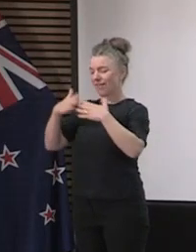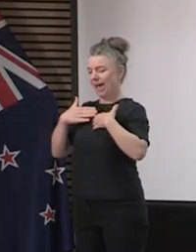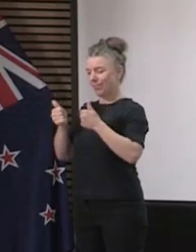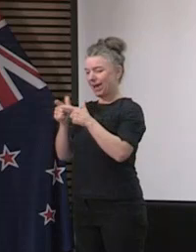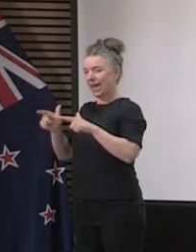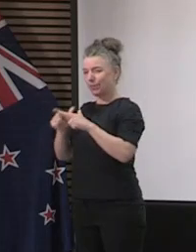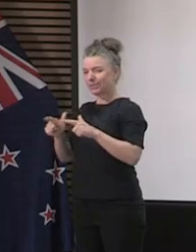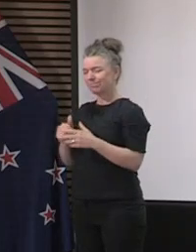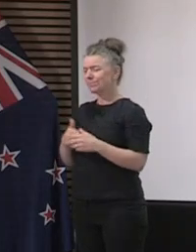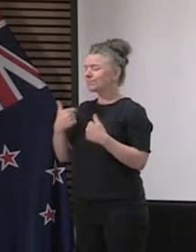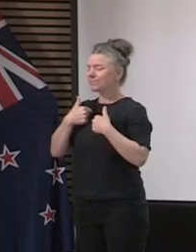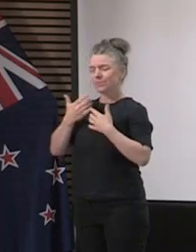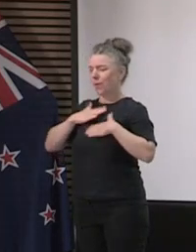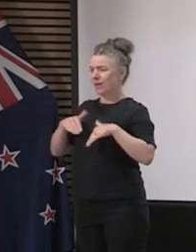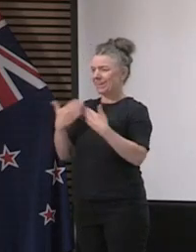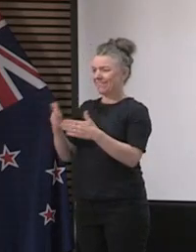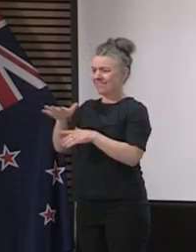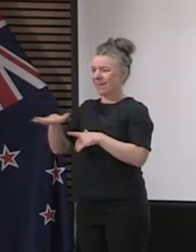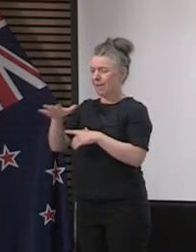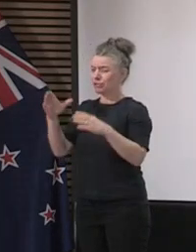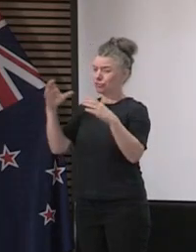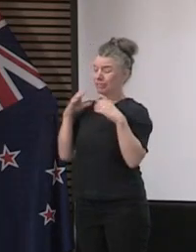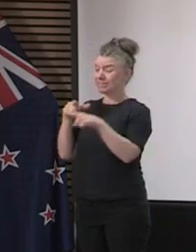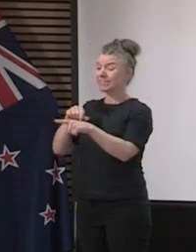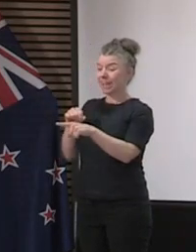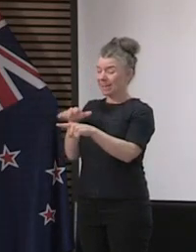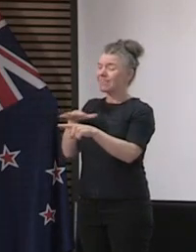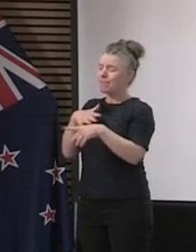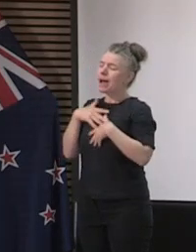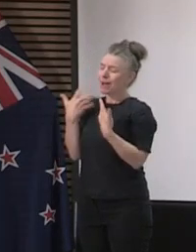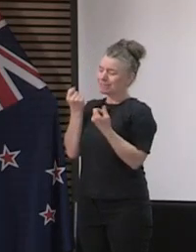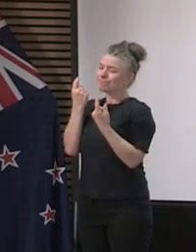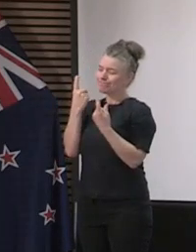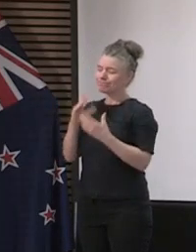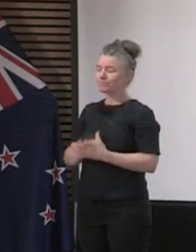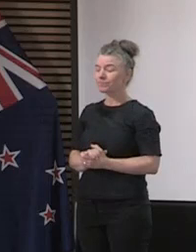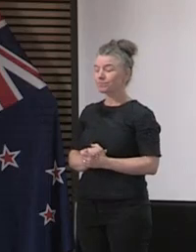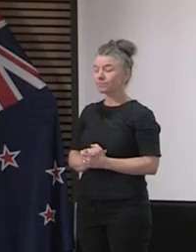different people. And no-one wants to create any kind of extra additional distress for